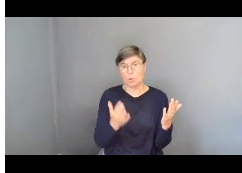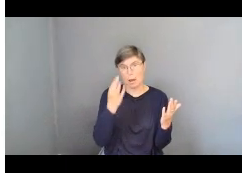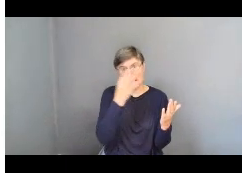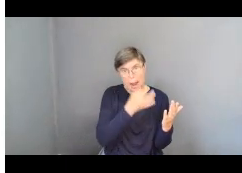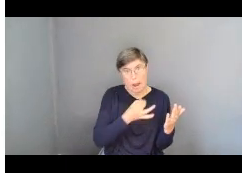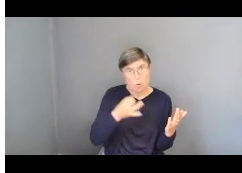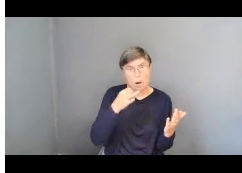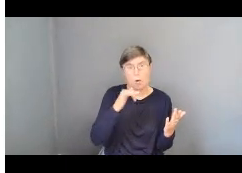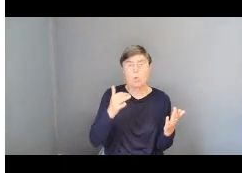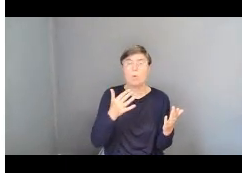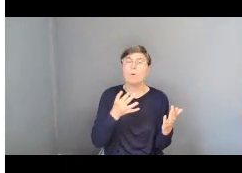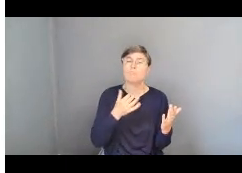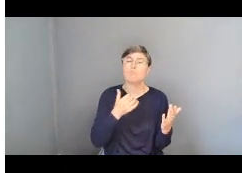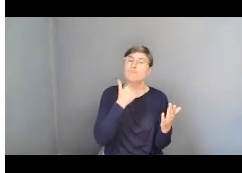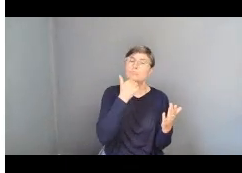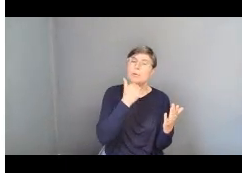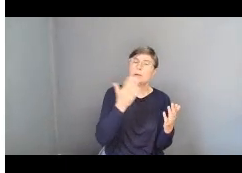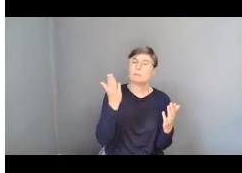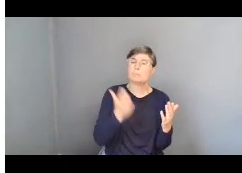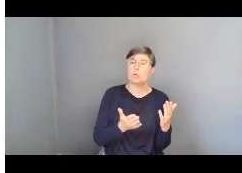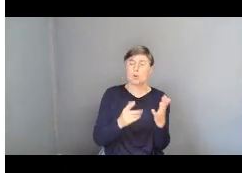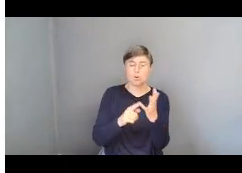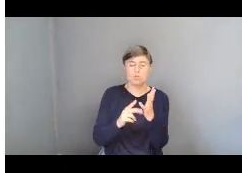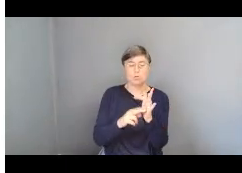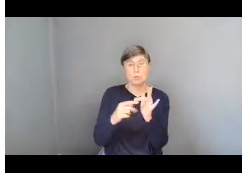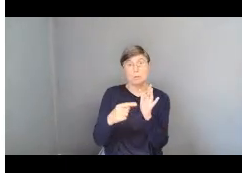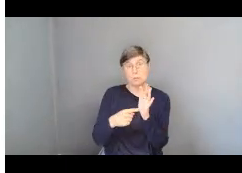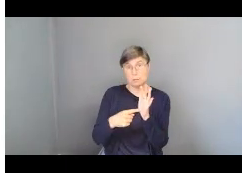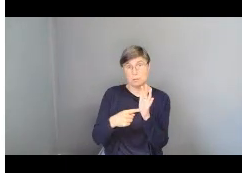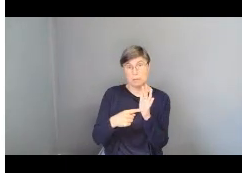and the total amount that has been paid.